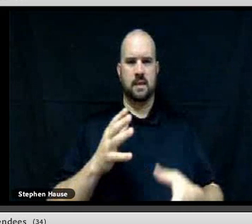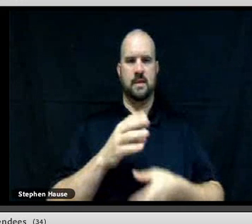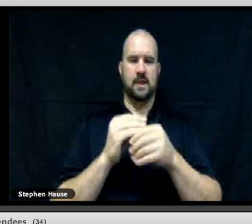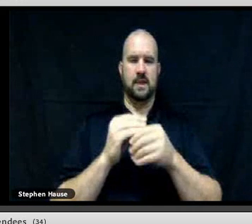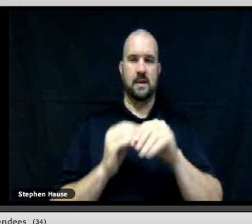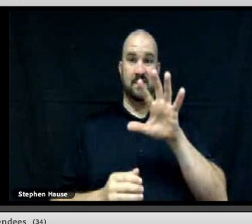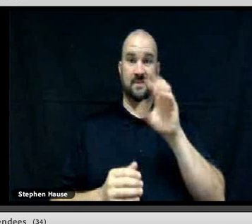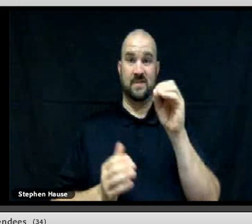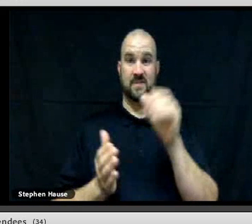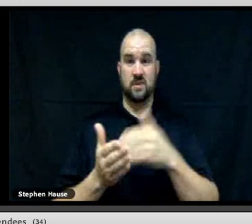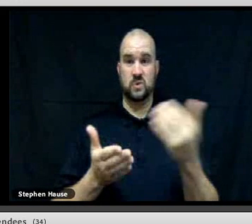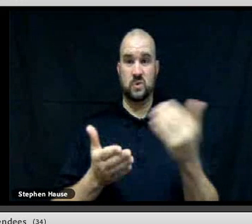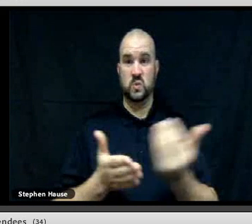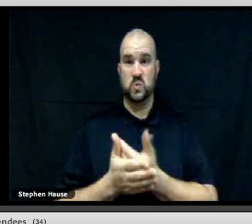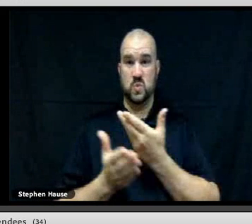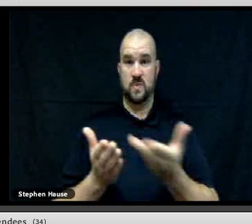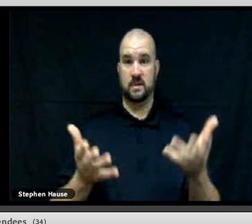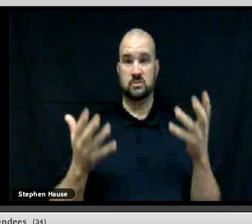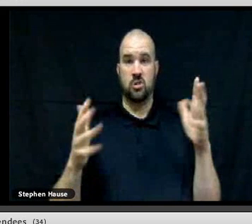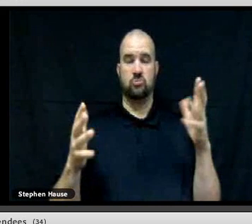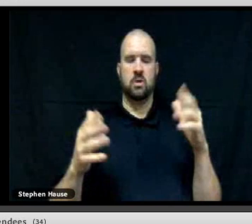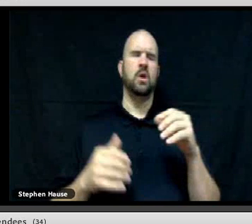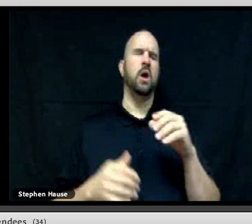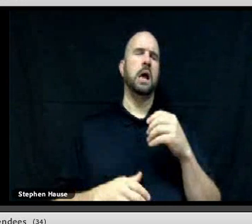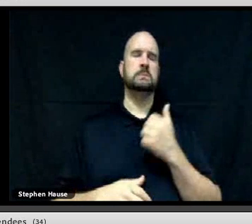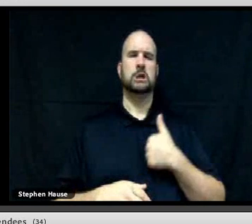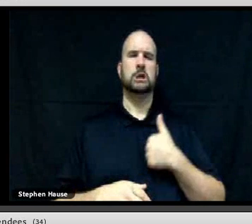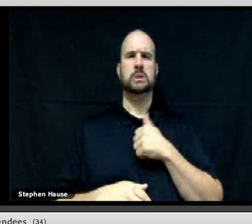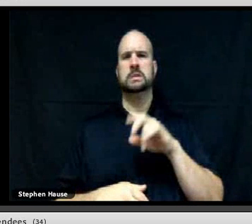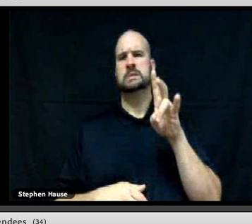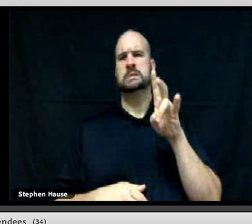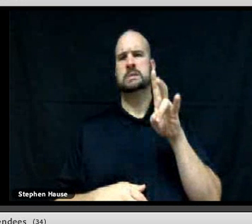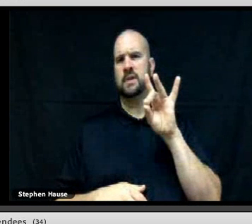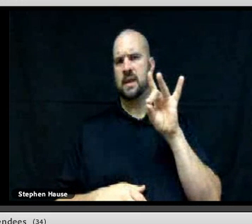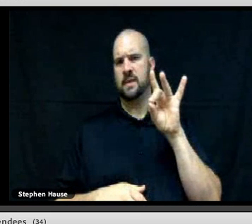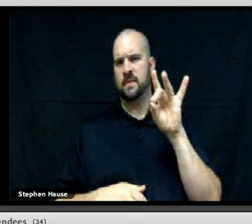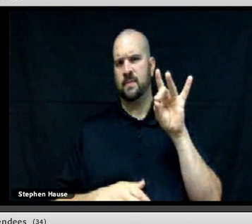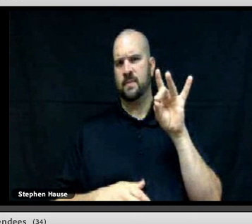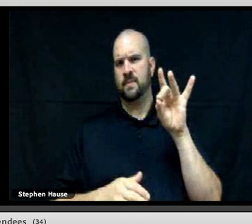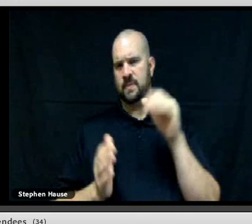or, I'm sorry -- 74,000 new objects already this year, which is really exciting.